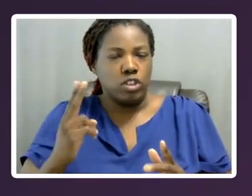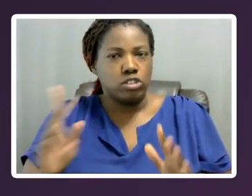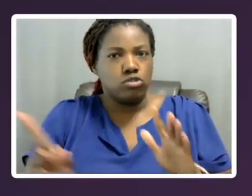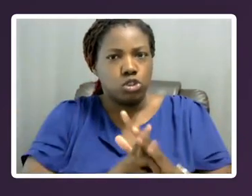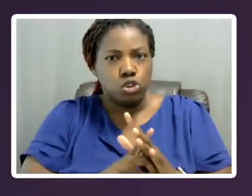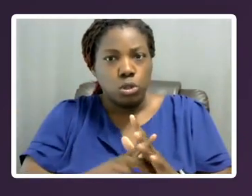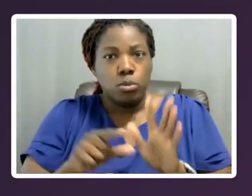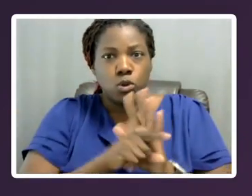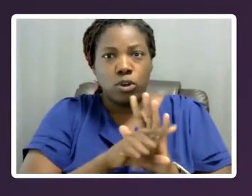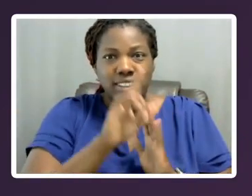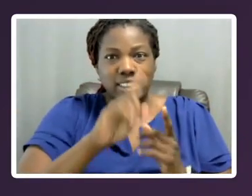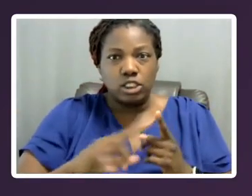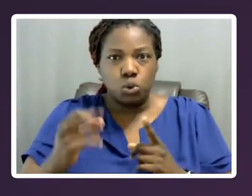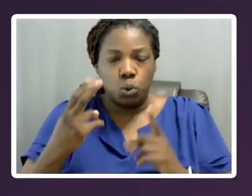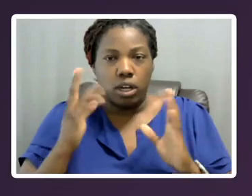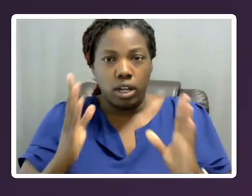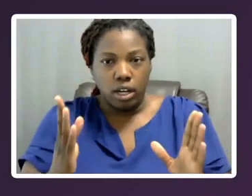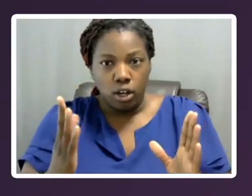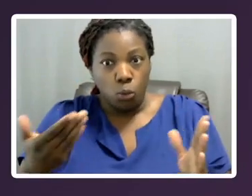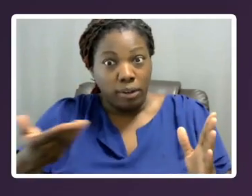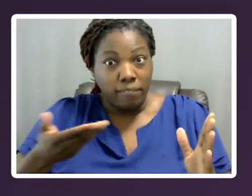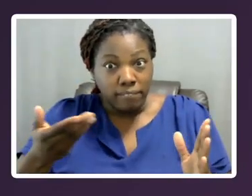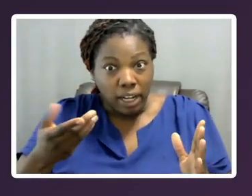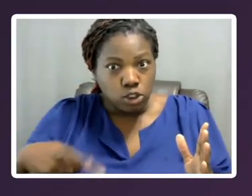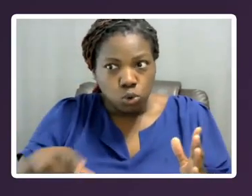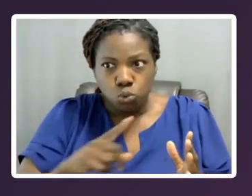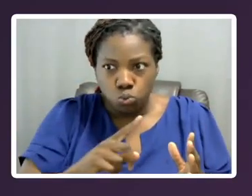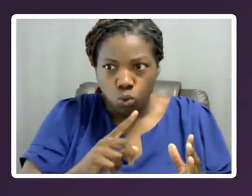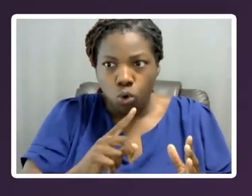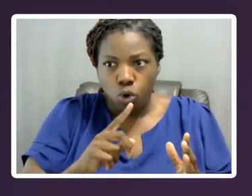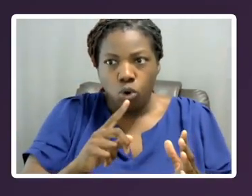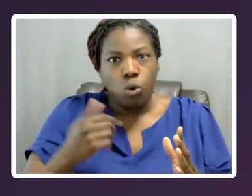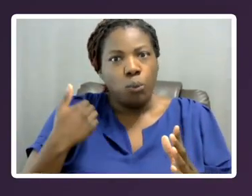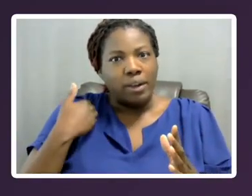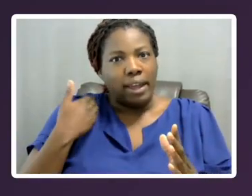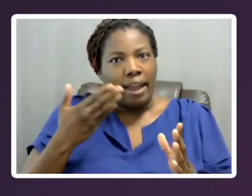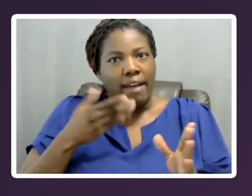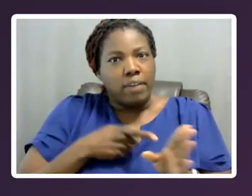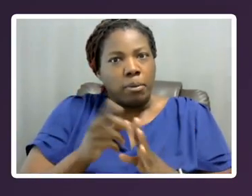actually to come. We have a professional development coming up. And I think maybe